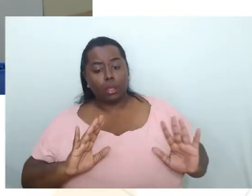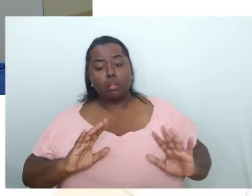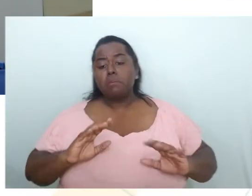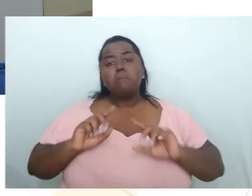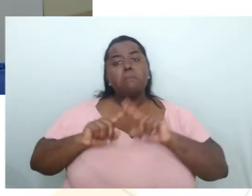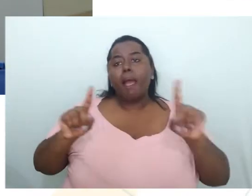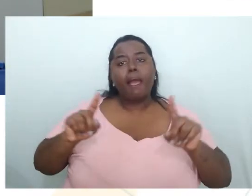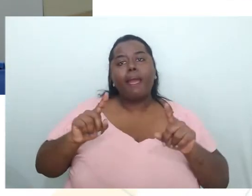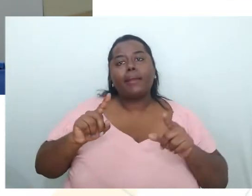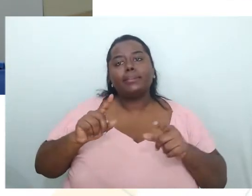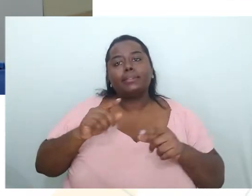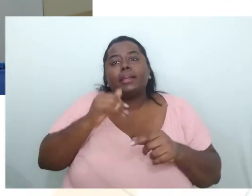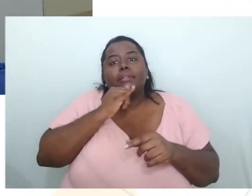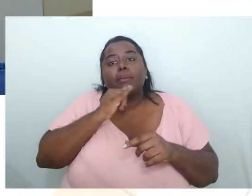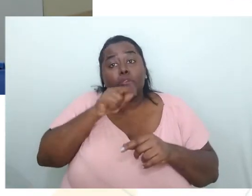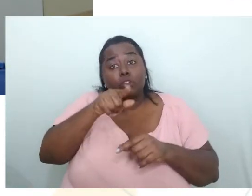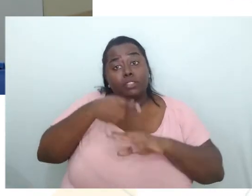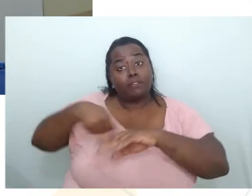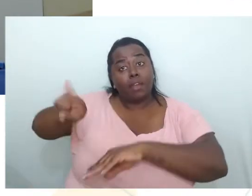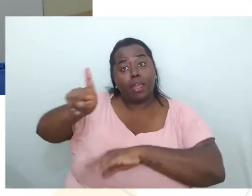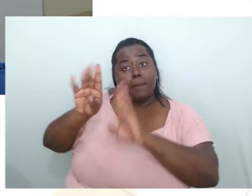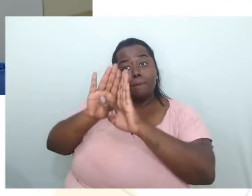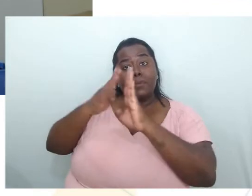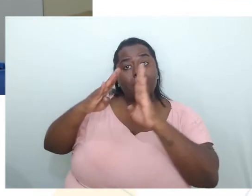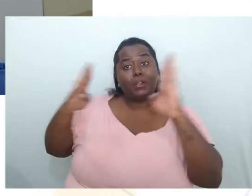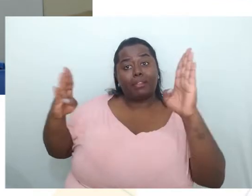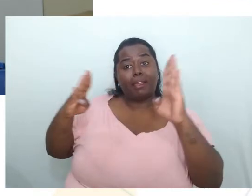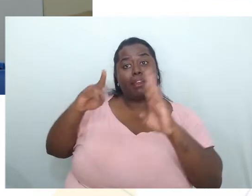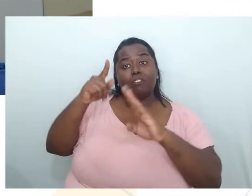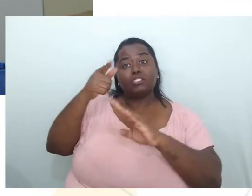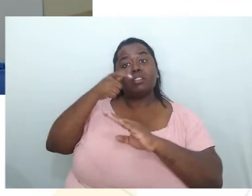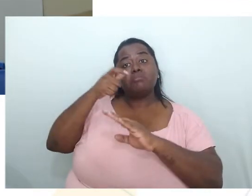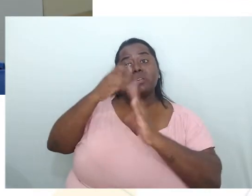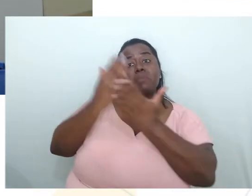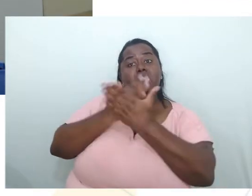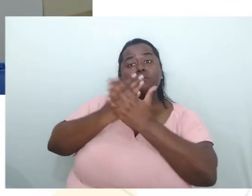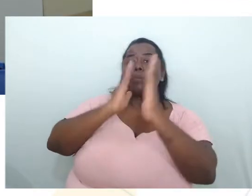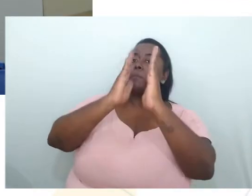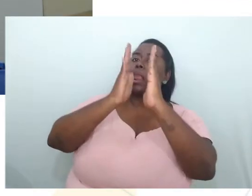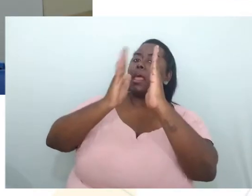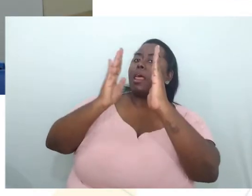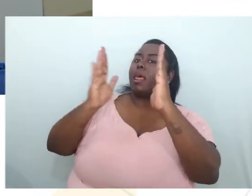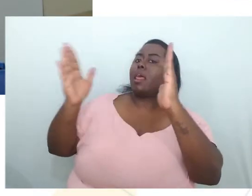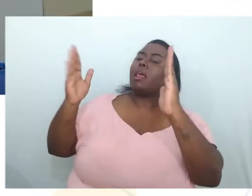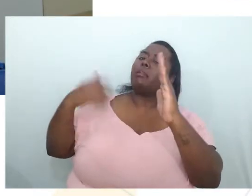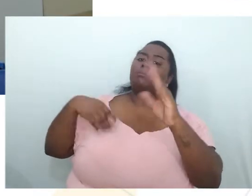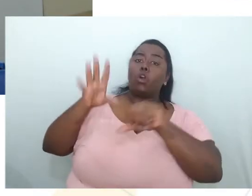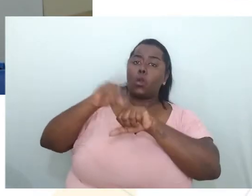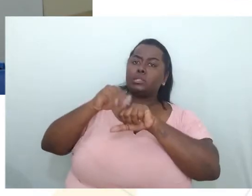library, right, and then looking at the books that are there, you are not getting